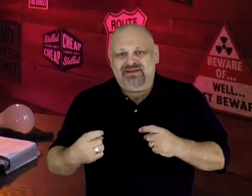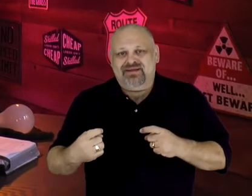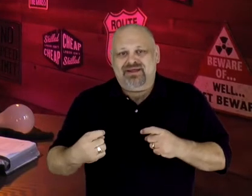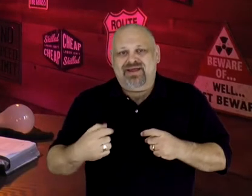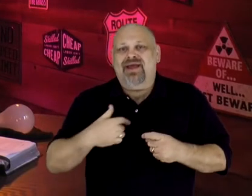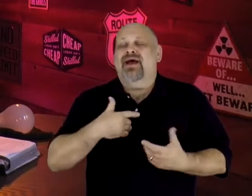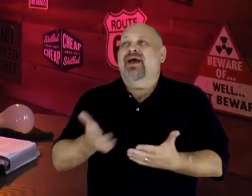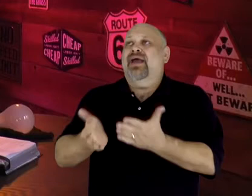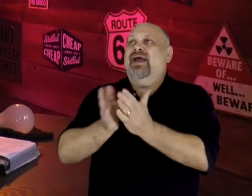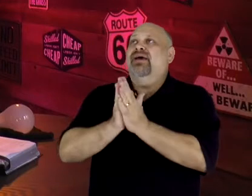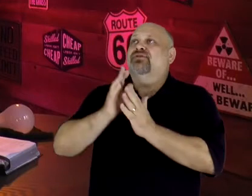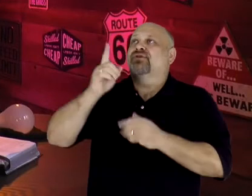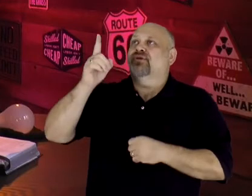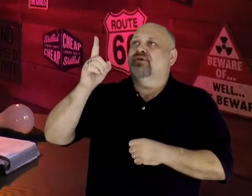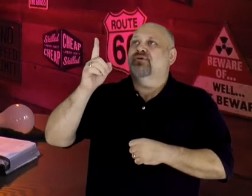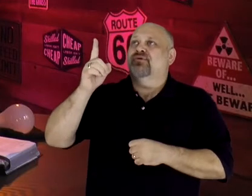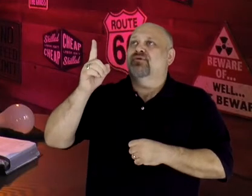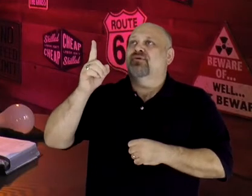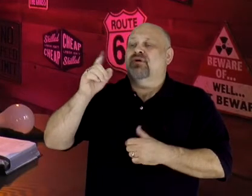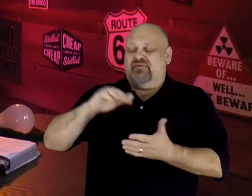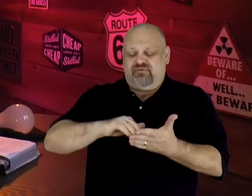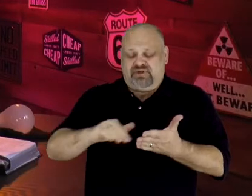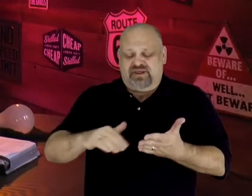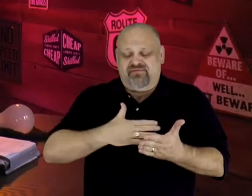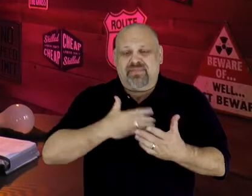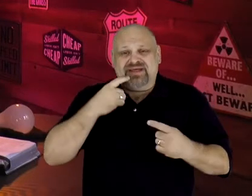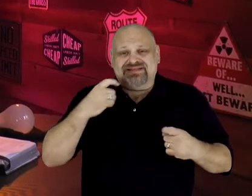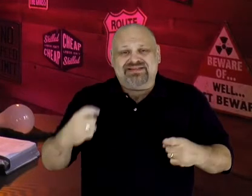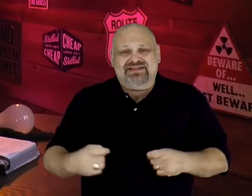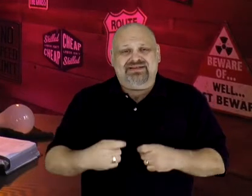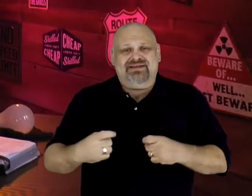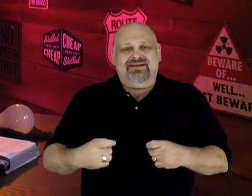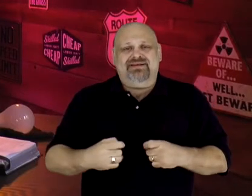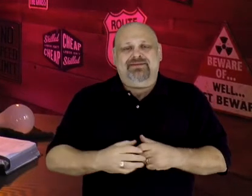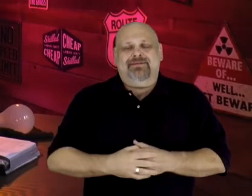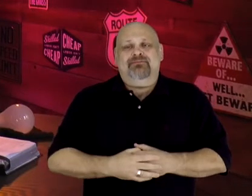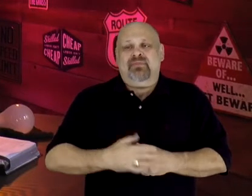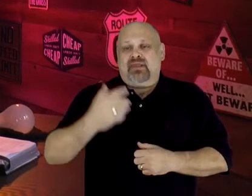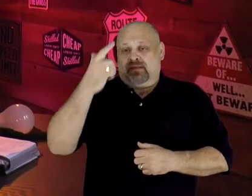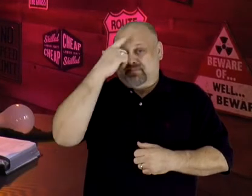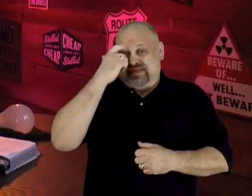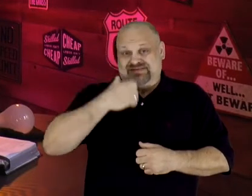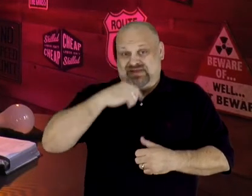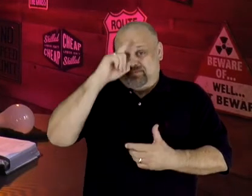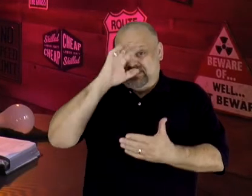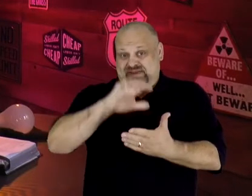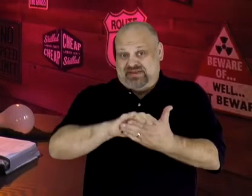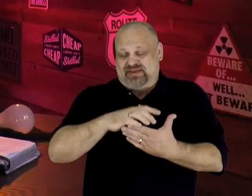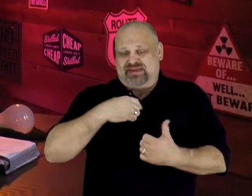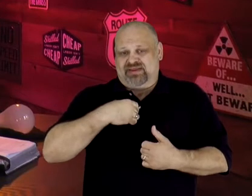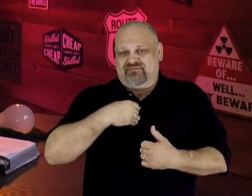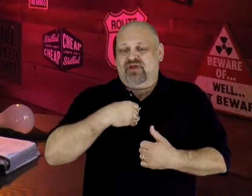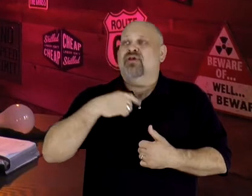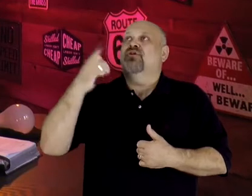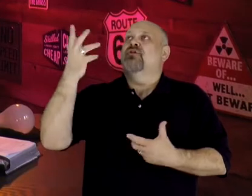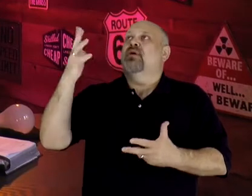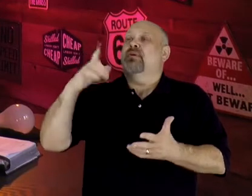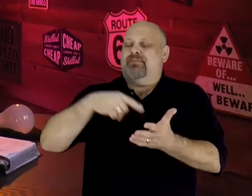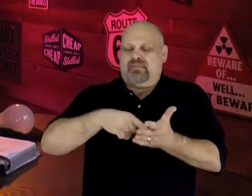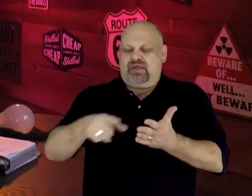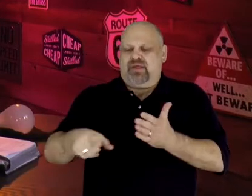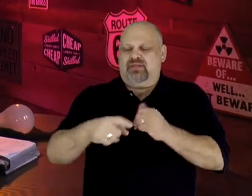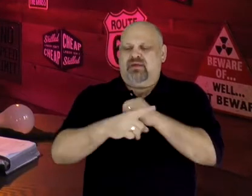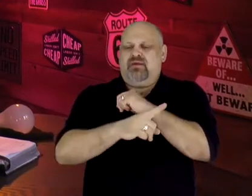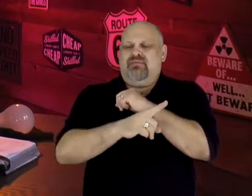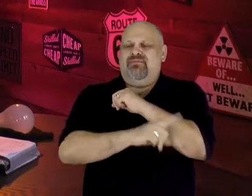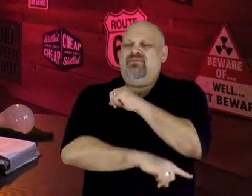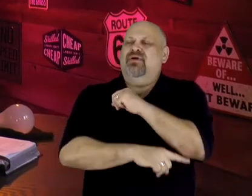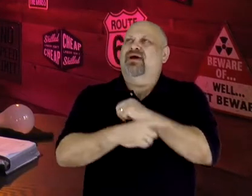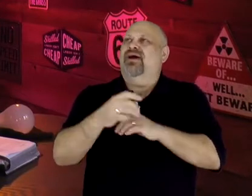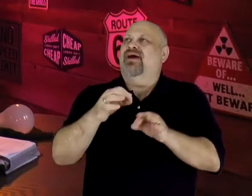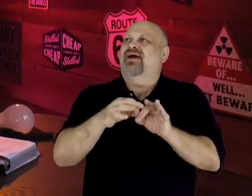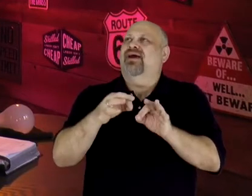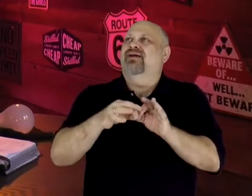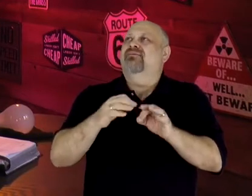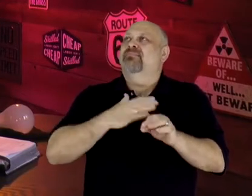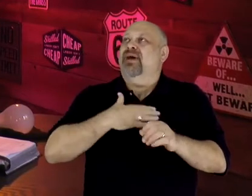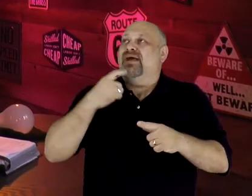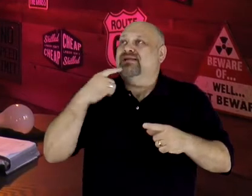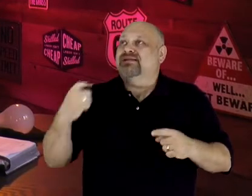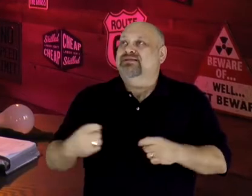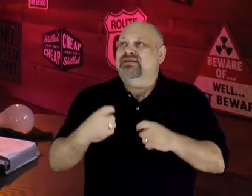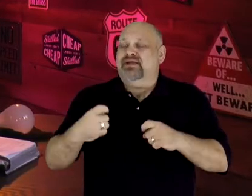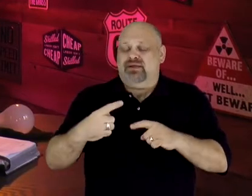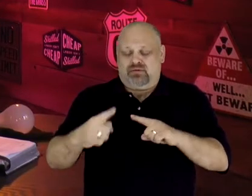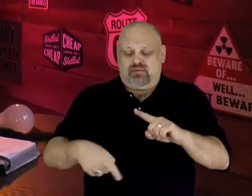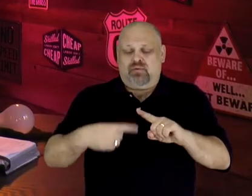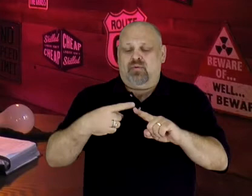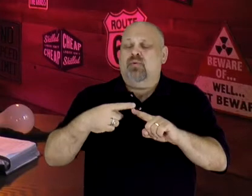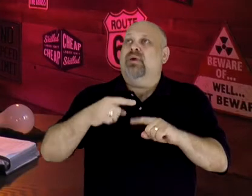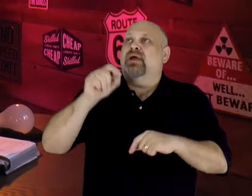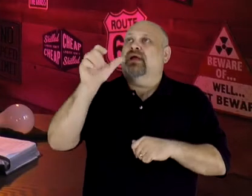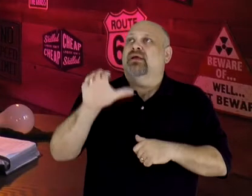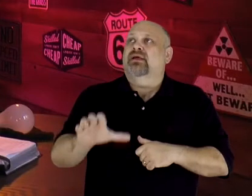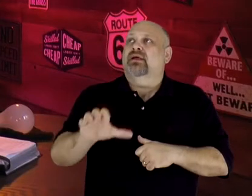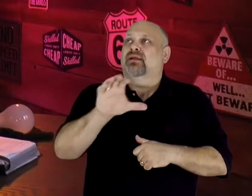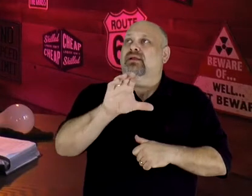and I ask You...to forgive my sin...because I believe...that You paid the price...for my sin,